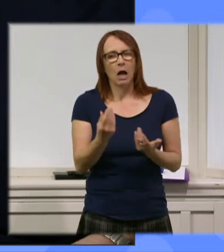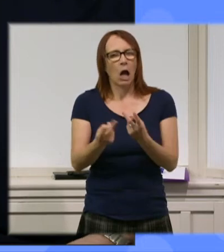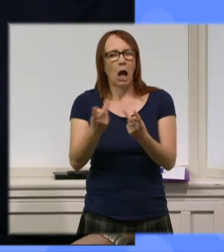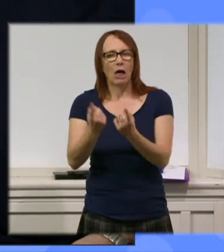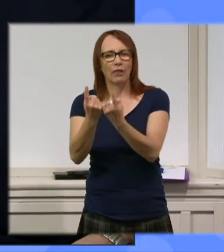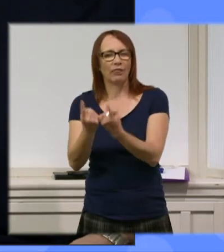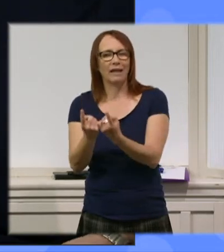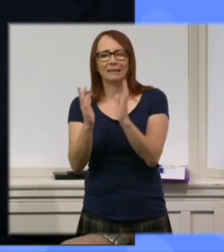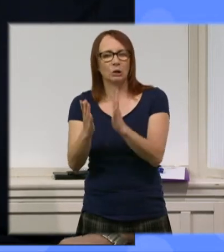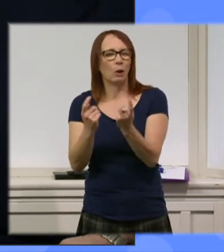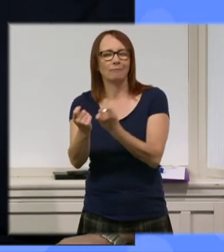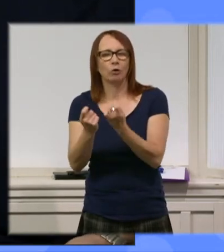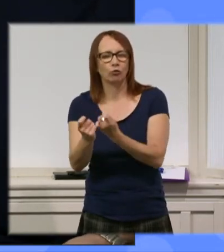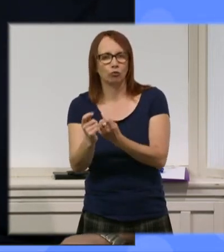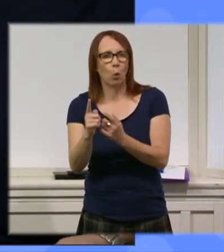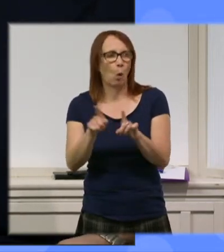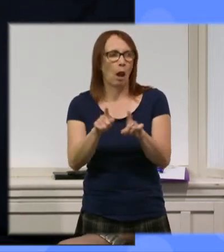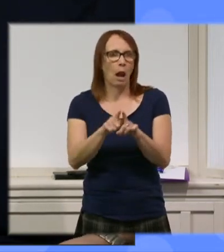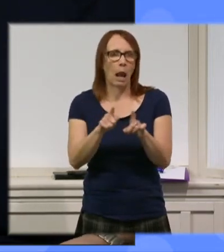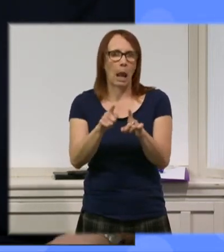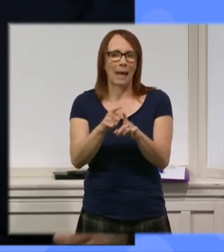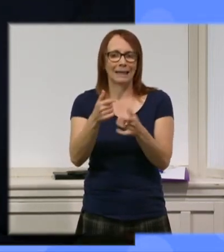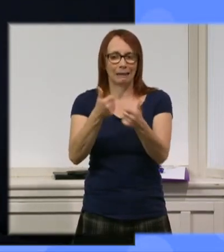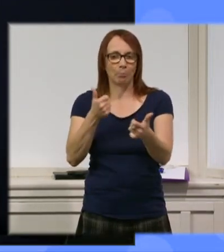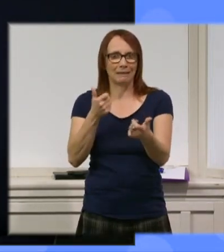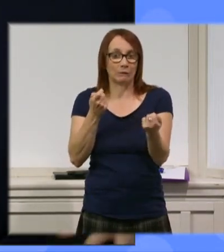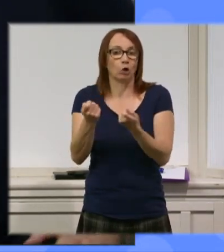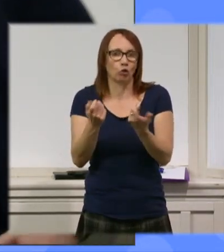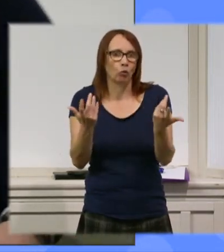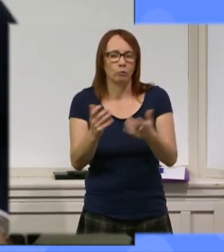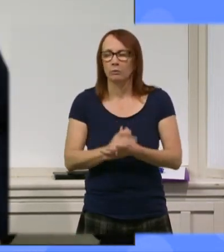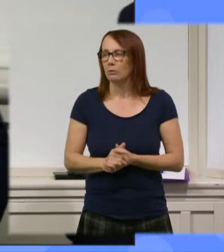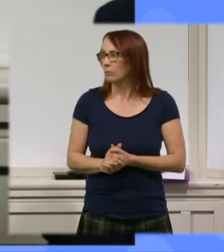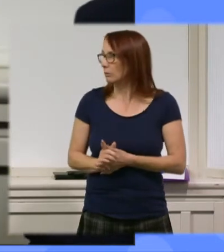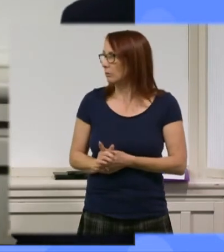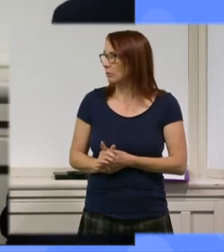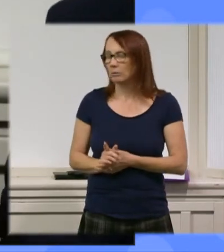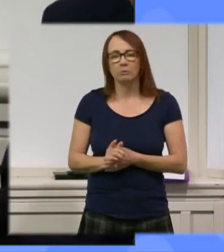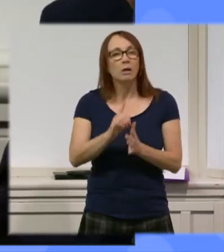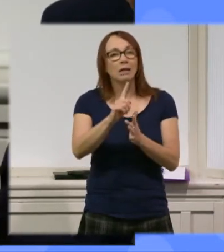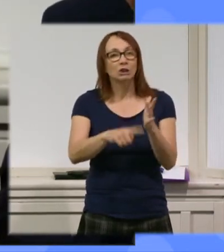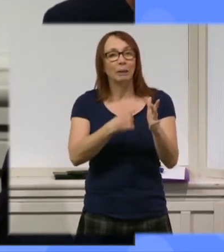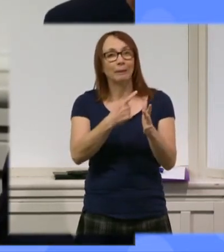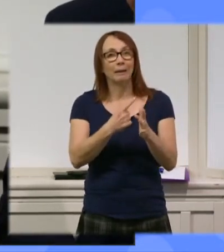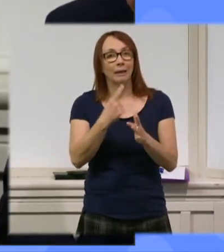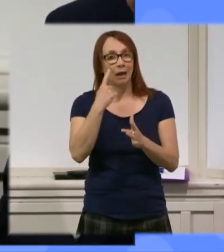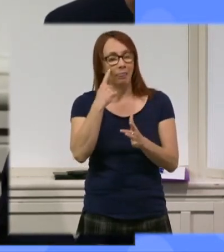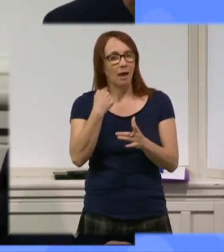multinational corporate companies they hate me I think it's a really good question is actually listening on the way over here - Aileen Campbell the